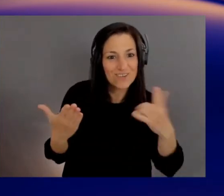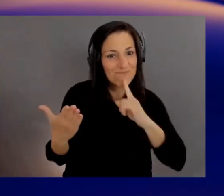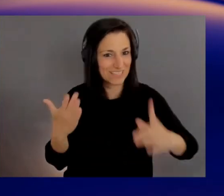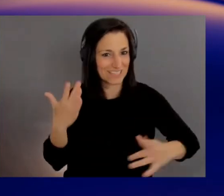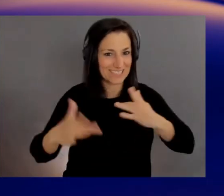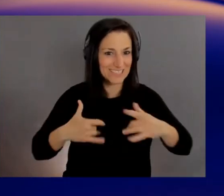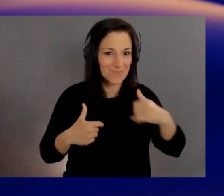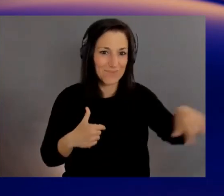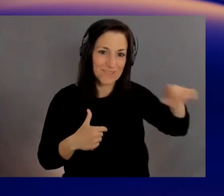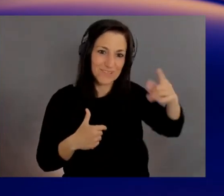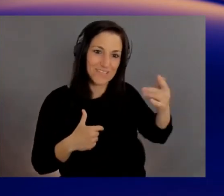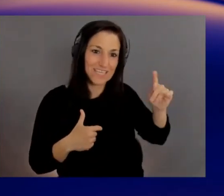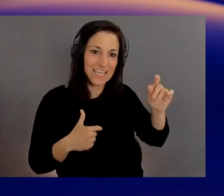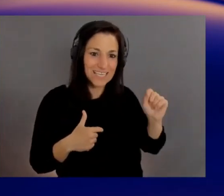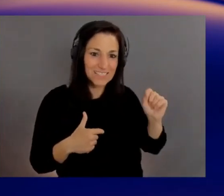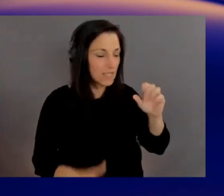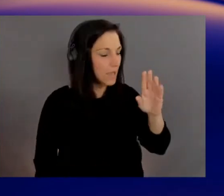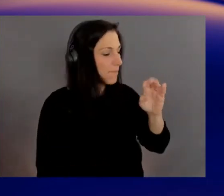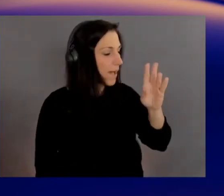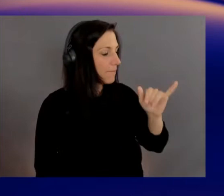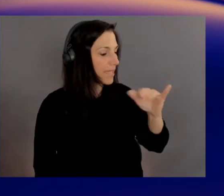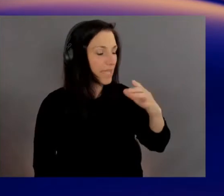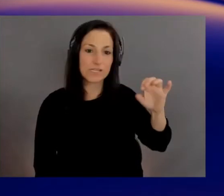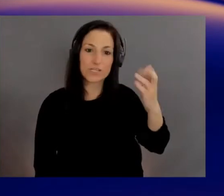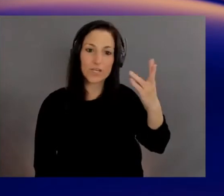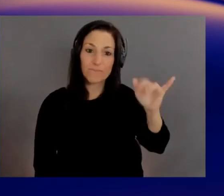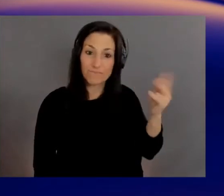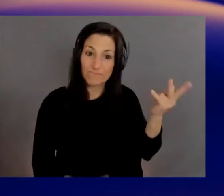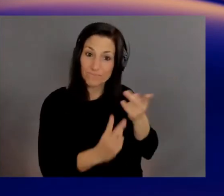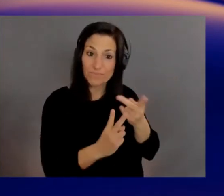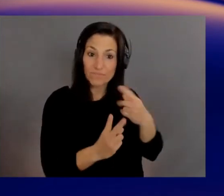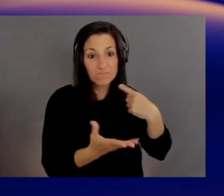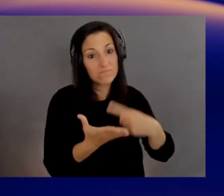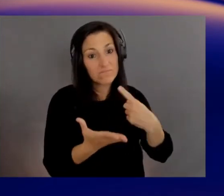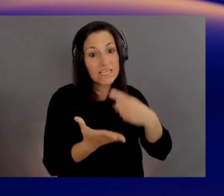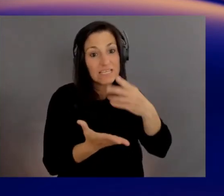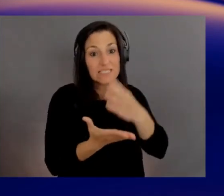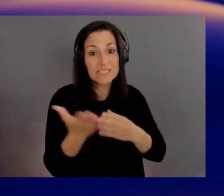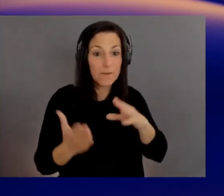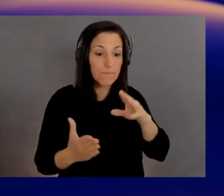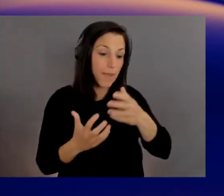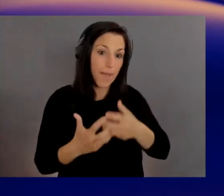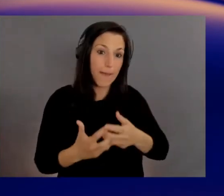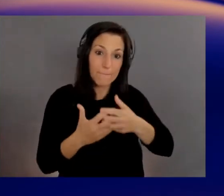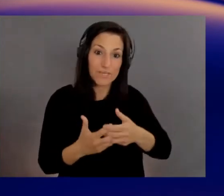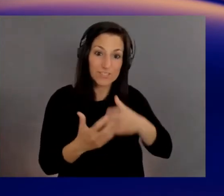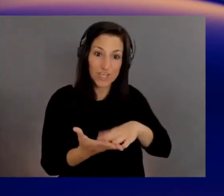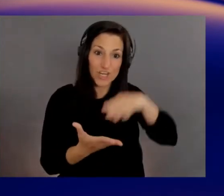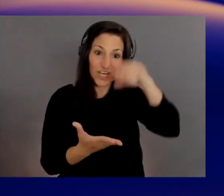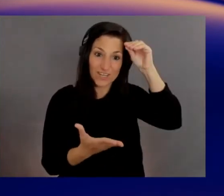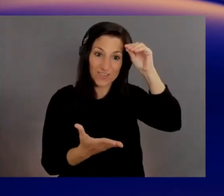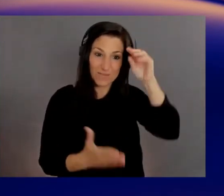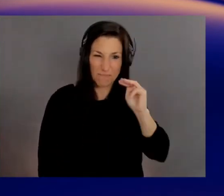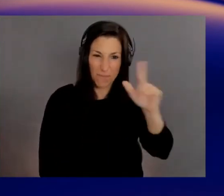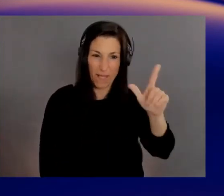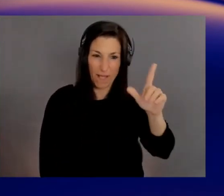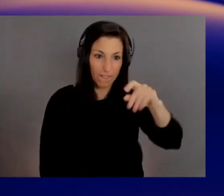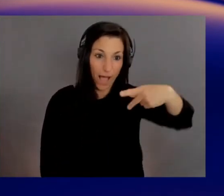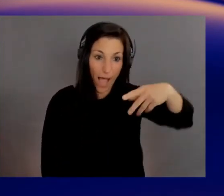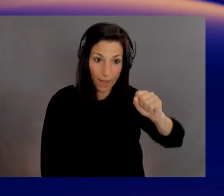Bobby and Shelby are gonna be talking about some machine learning ops. Is that right? Did I say that right? Yep. All right, good.